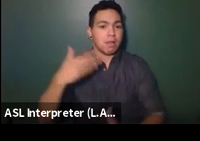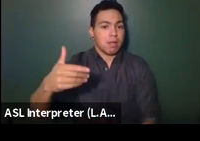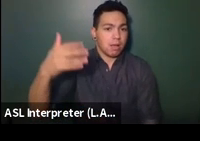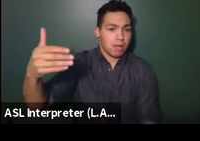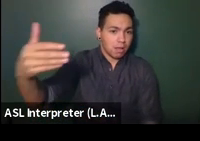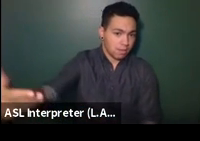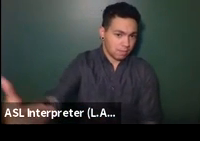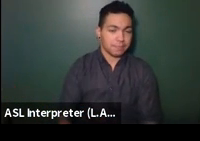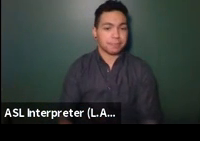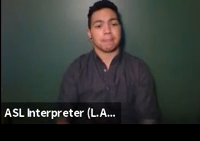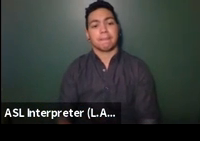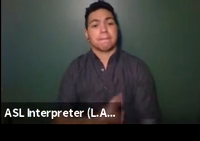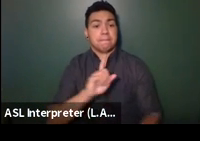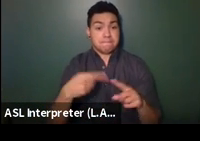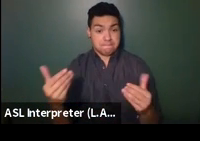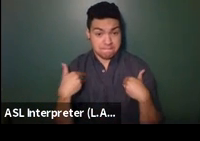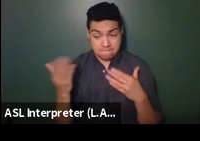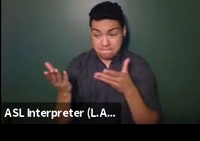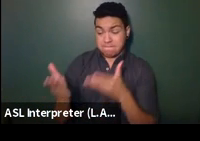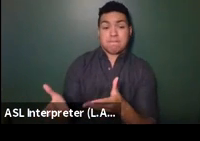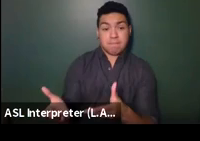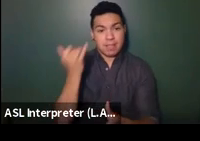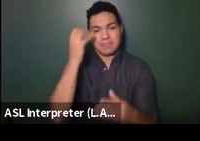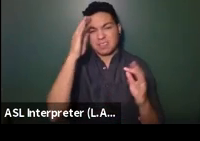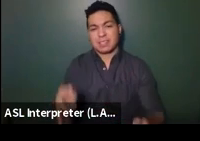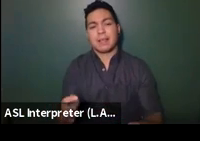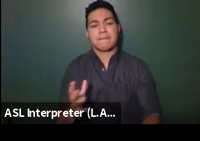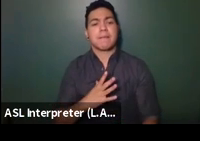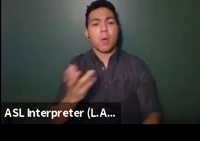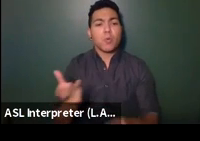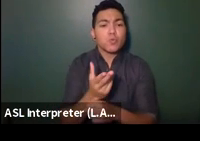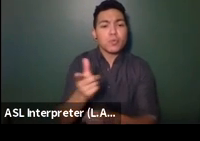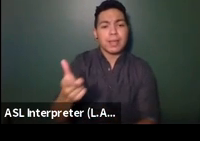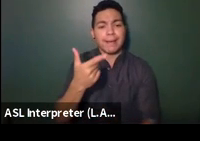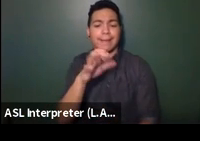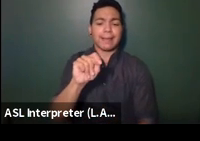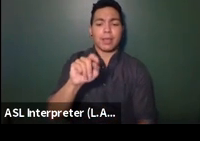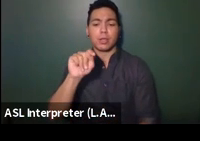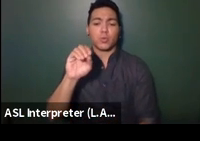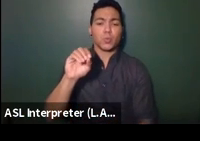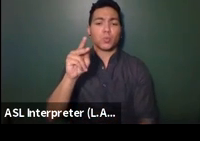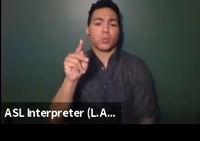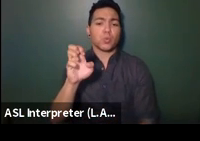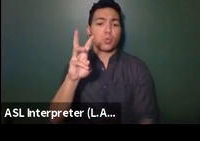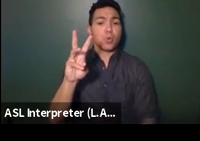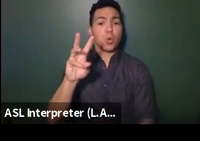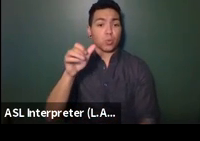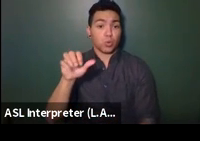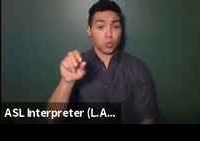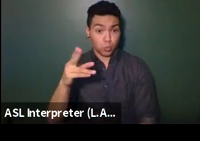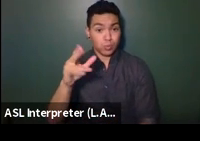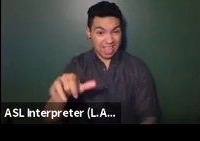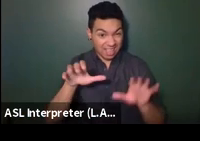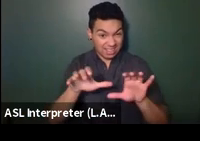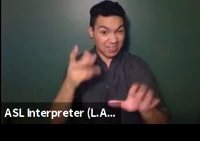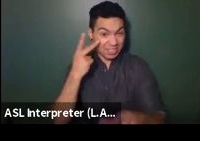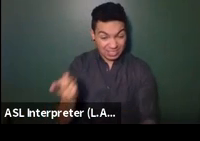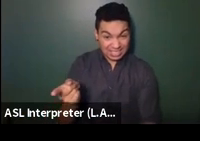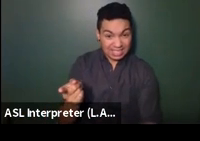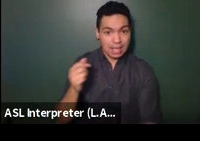ESD 189 - Amy Colburn: And then once you have them if I said okay, I want to use this, get to know you activity. If I go over to little icon on the right, I can add to a course.